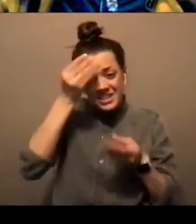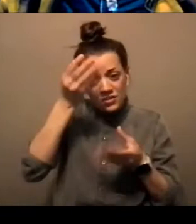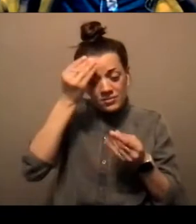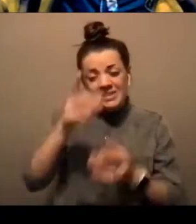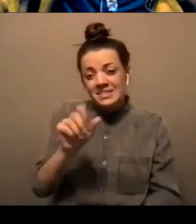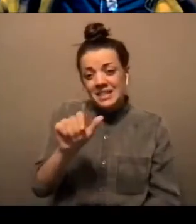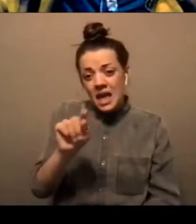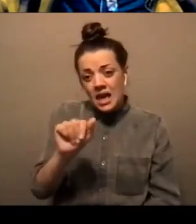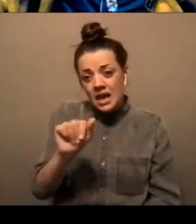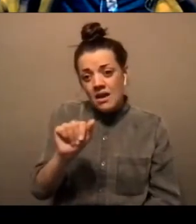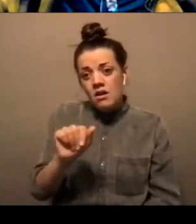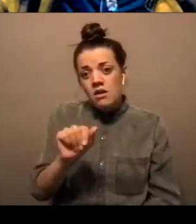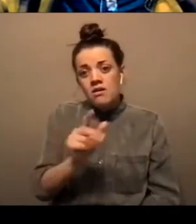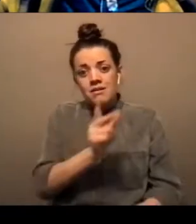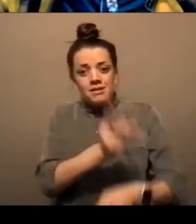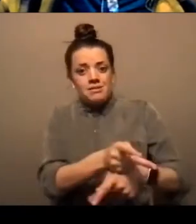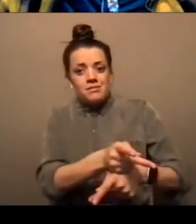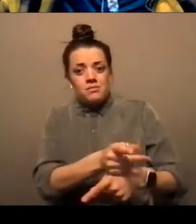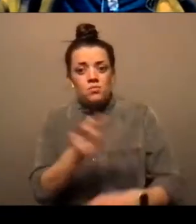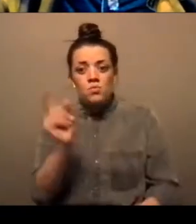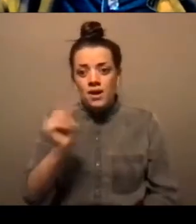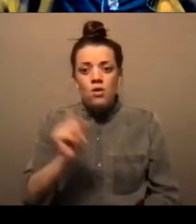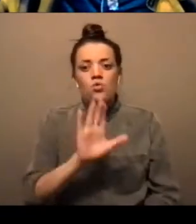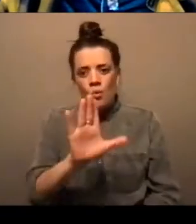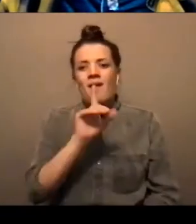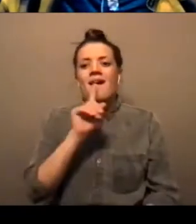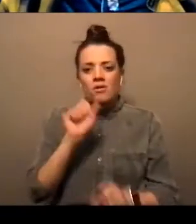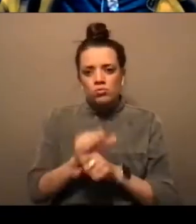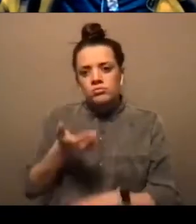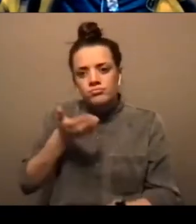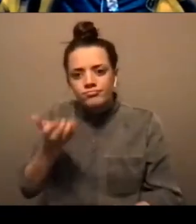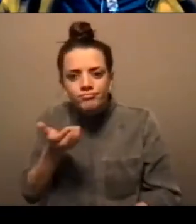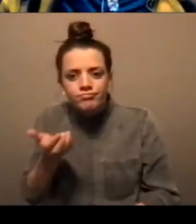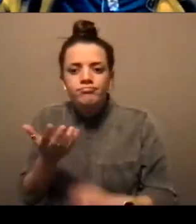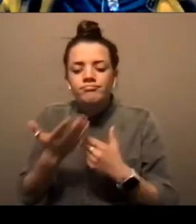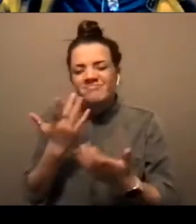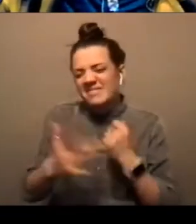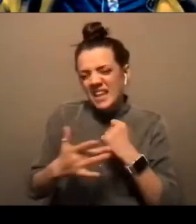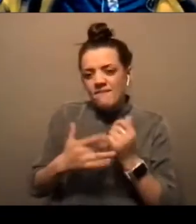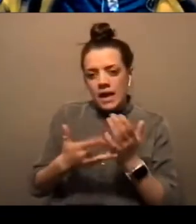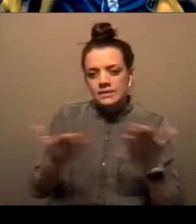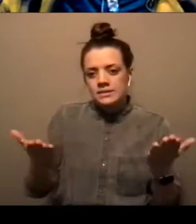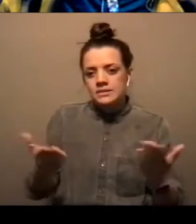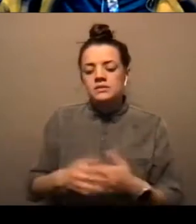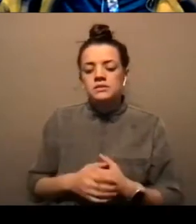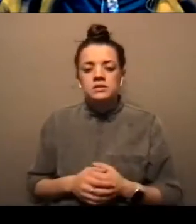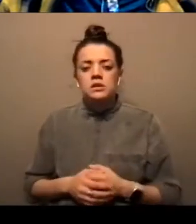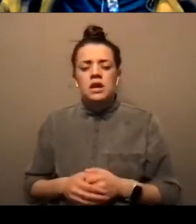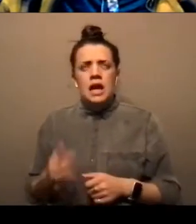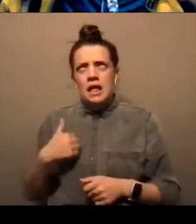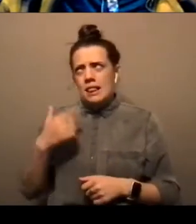it's stored on your actual device. And I think the traditional cybersecurity view